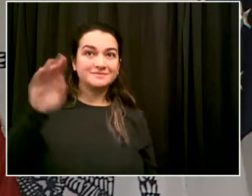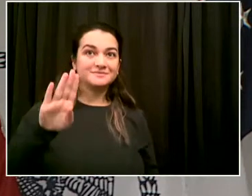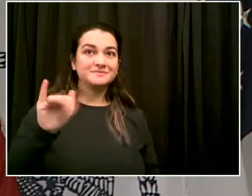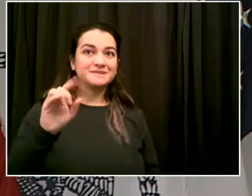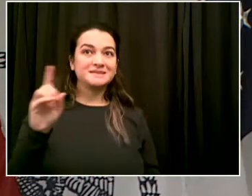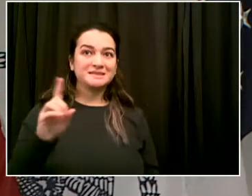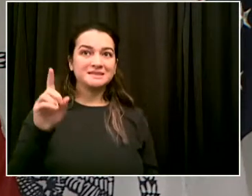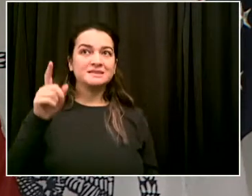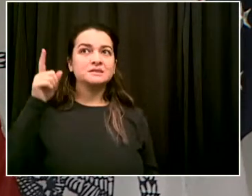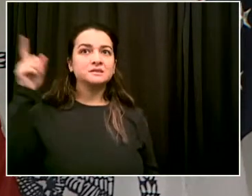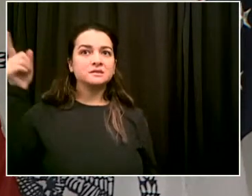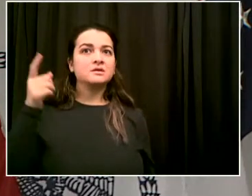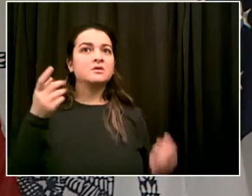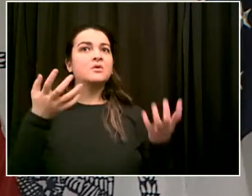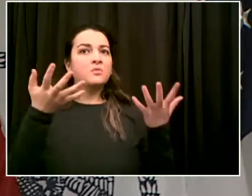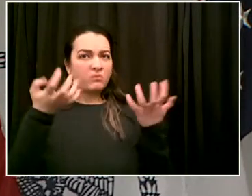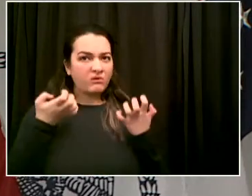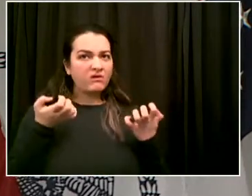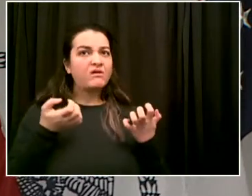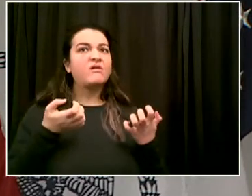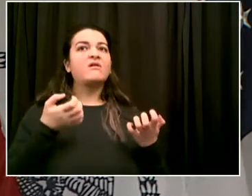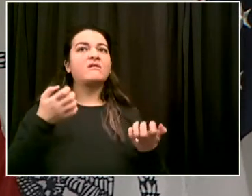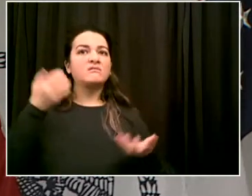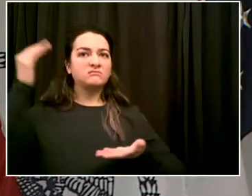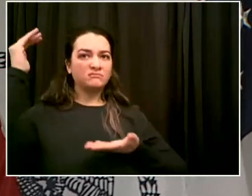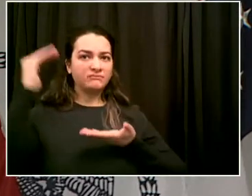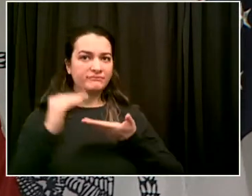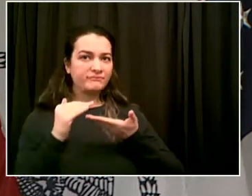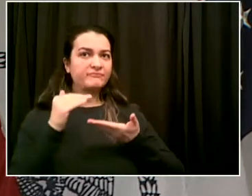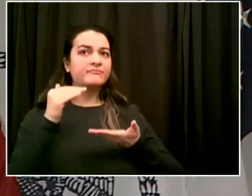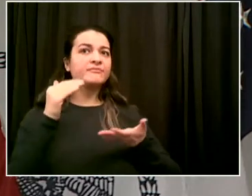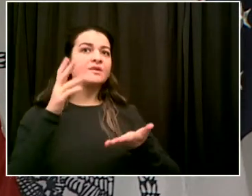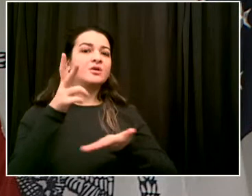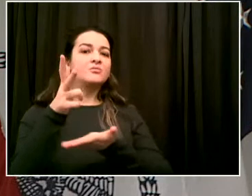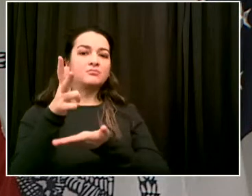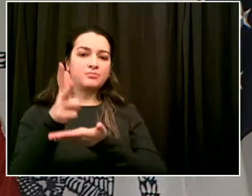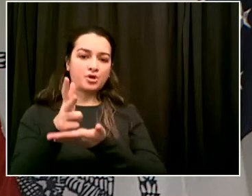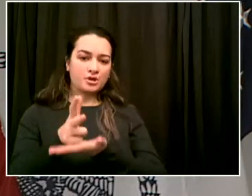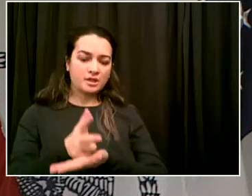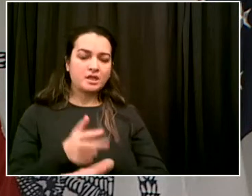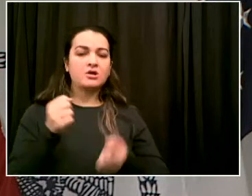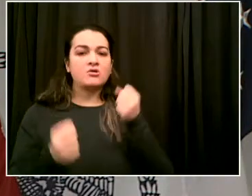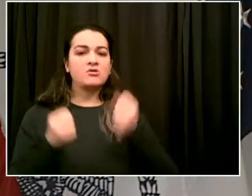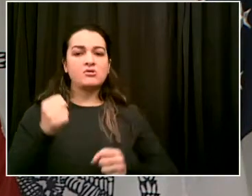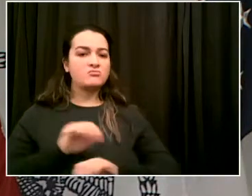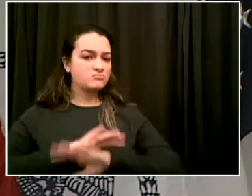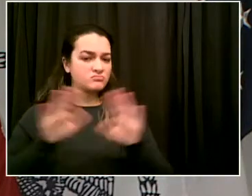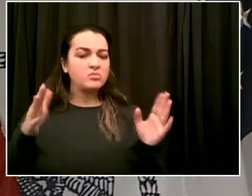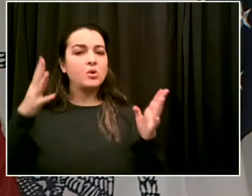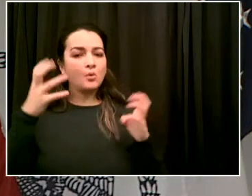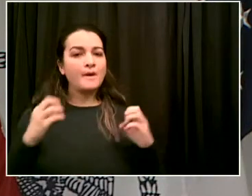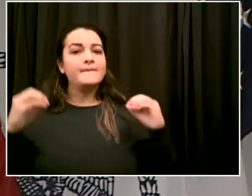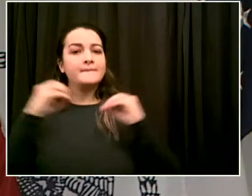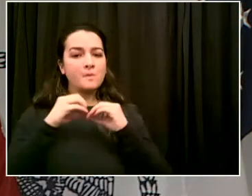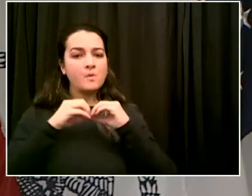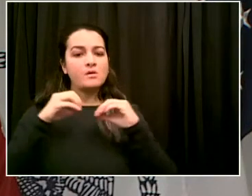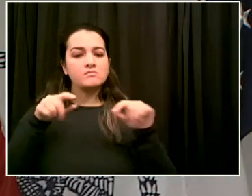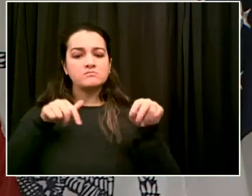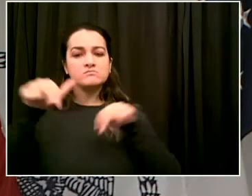STATISTICS SHOW THE EVERY YEARAR LITERALLY THOUSANDS OF PEOPLE ARE RUN DOWN OR KILLED